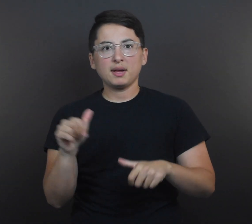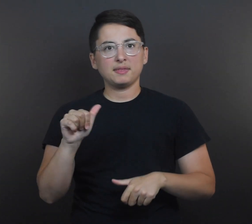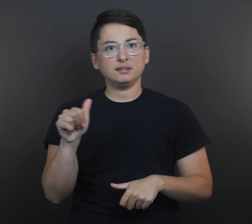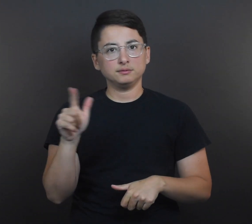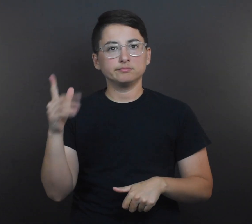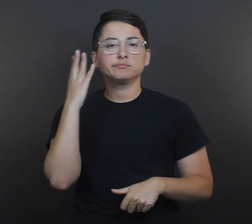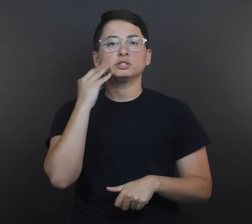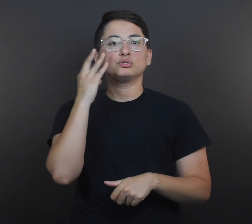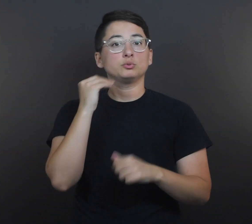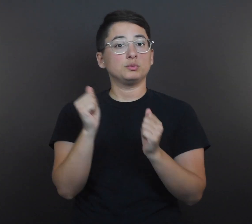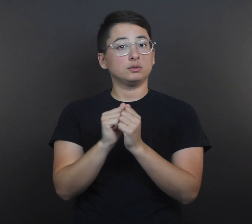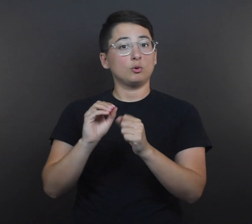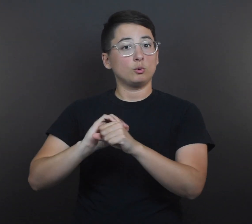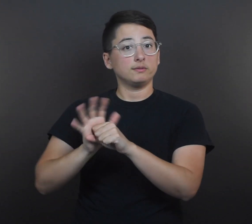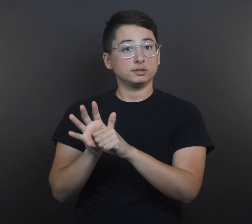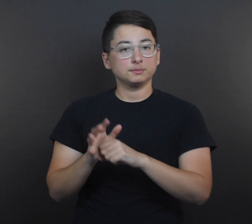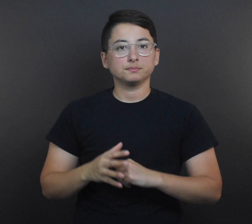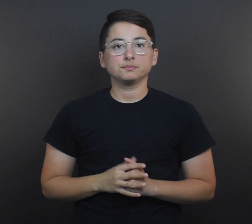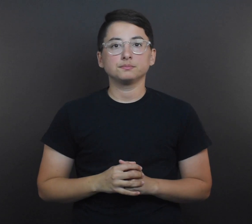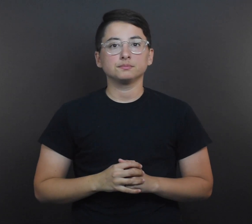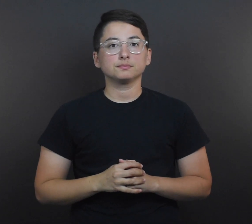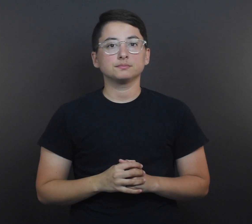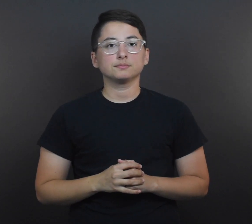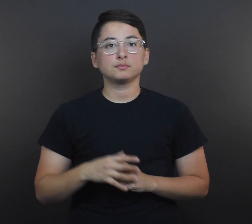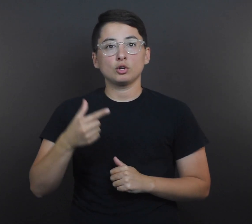A Marathoner’s Take on COVID-19